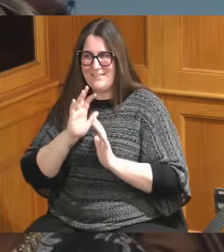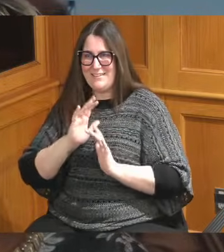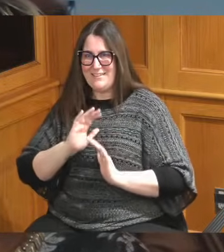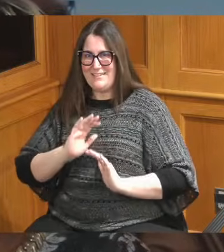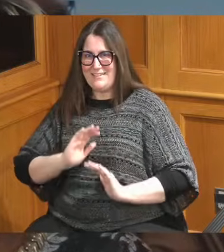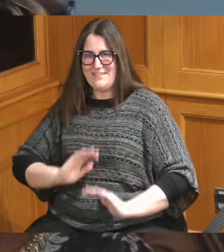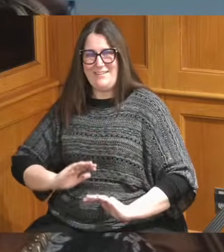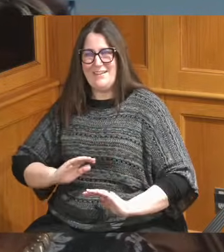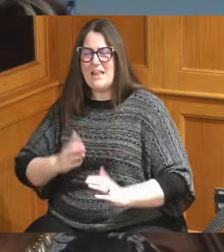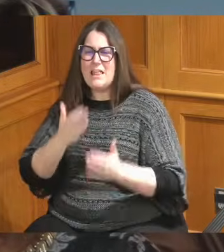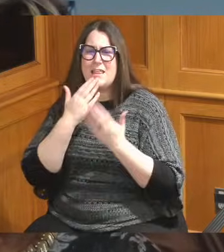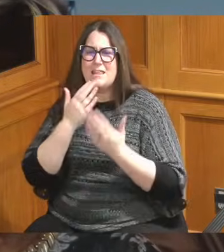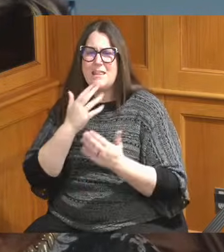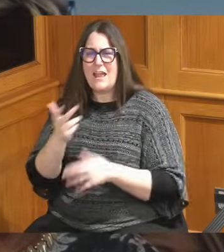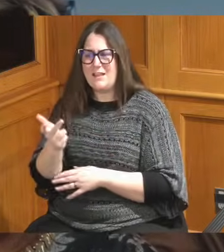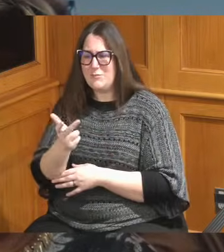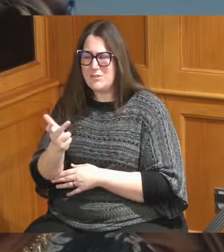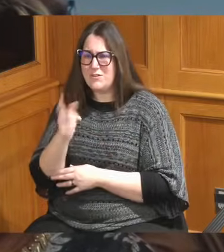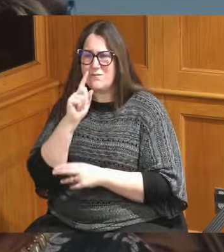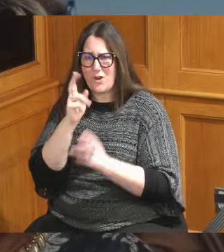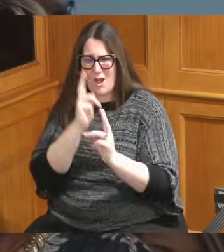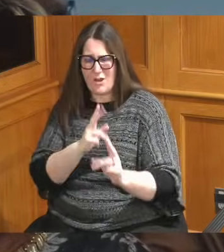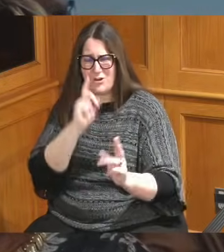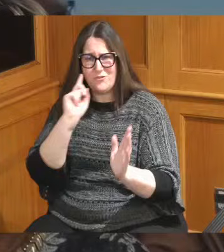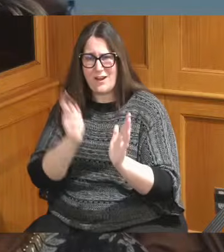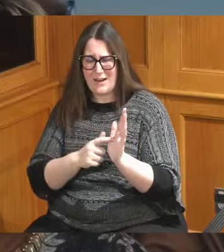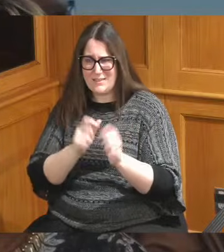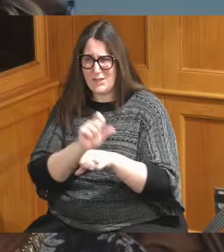the rest of the Commissioners for honoring us and and recognizing the work that we've done over the